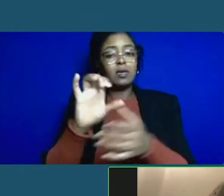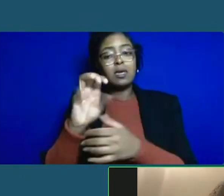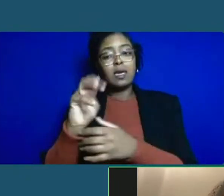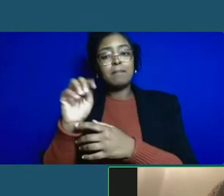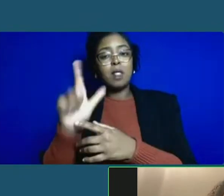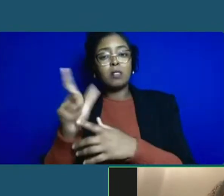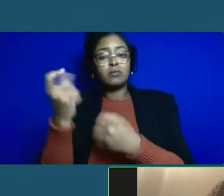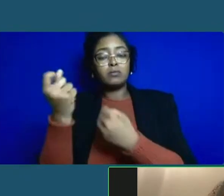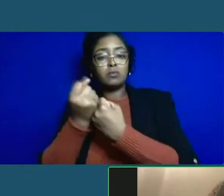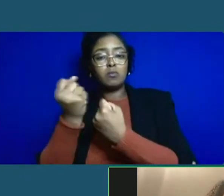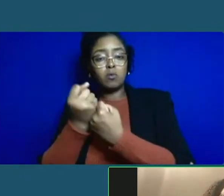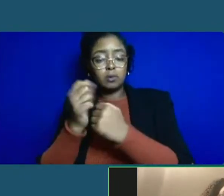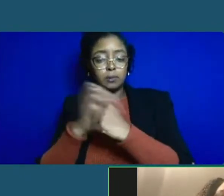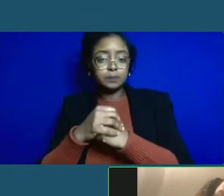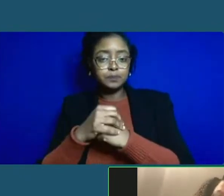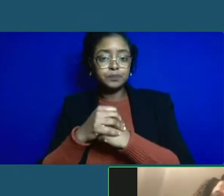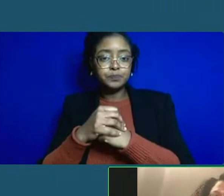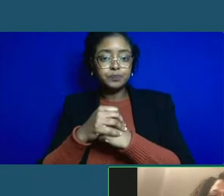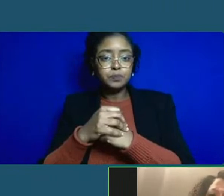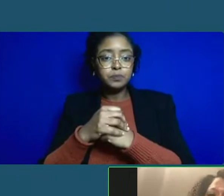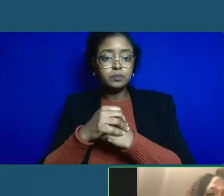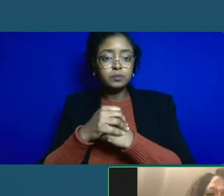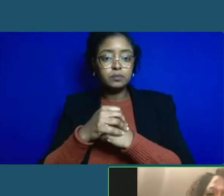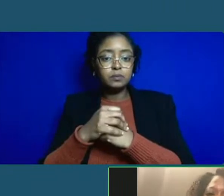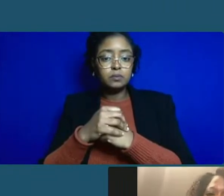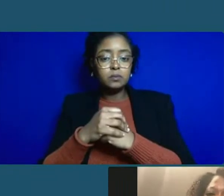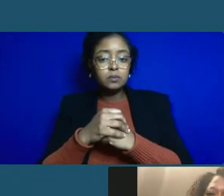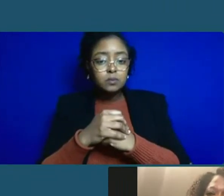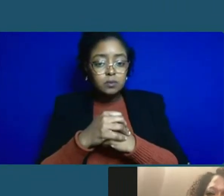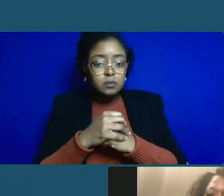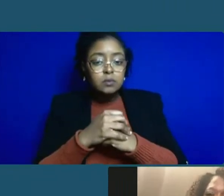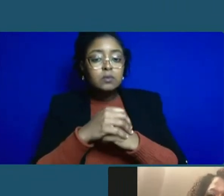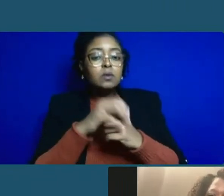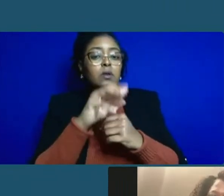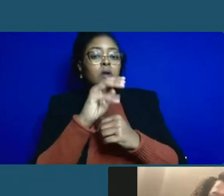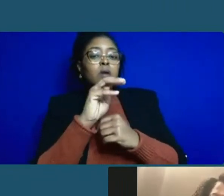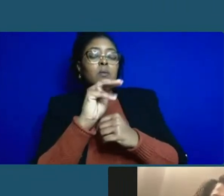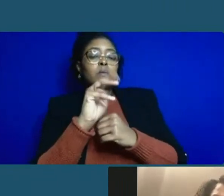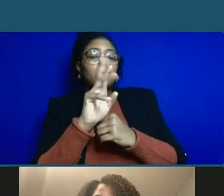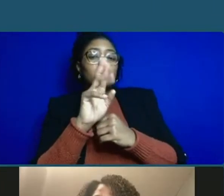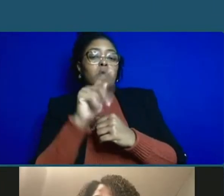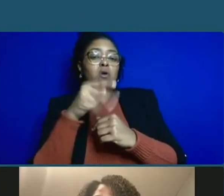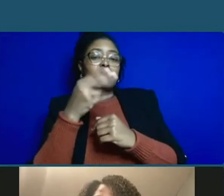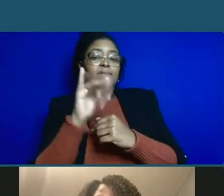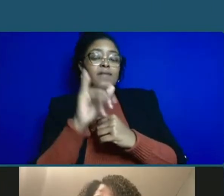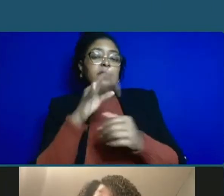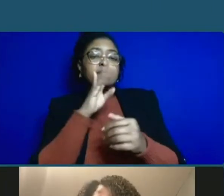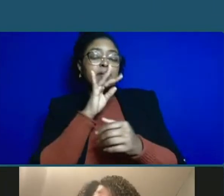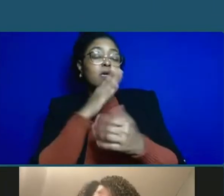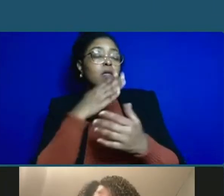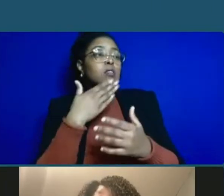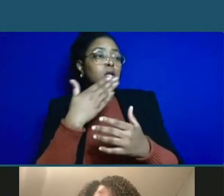that you think is necessary as